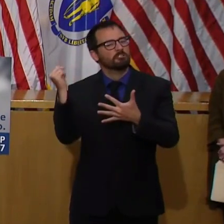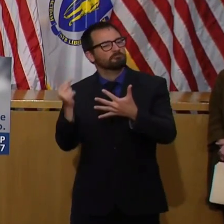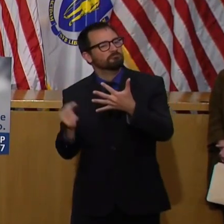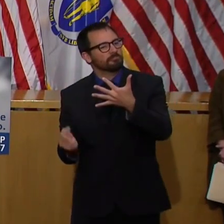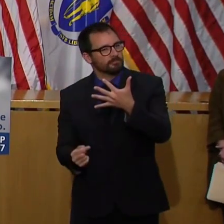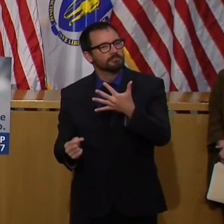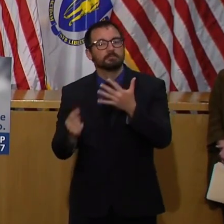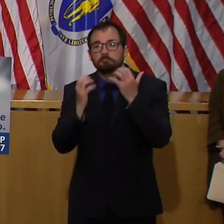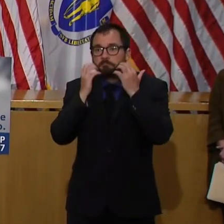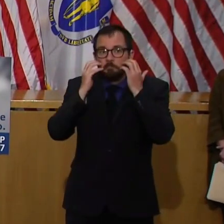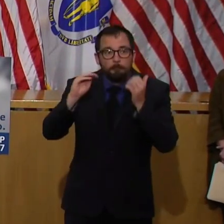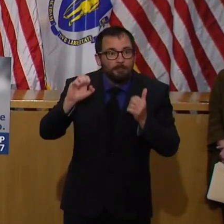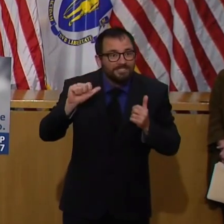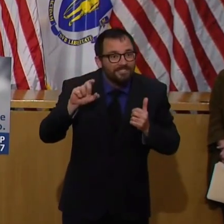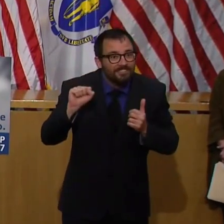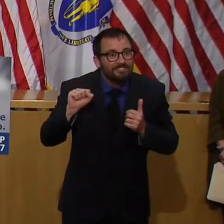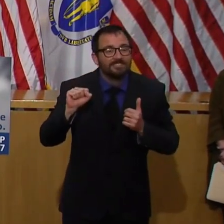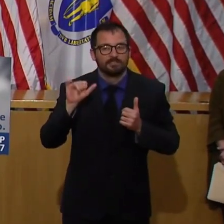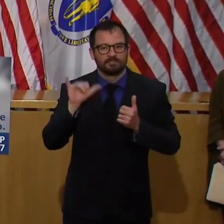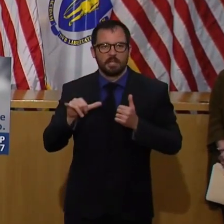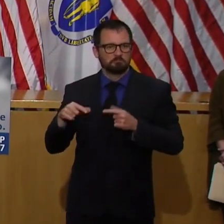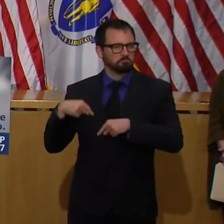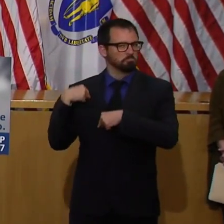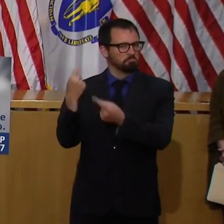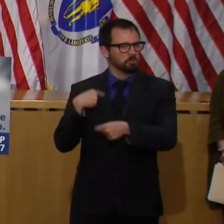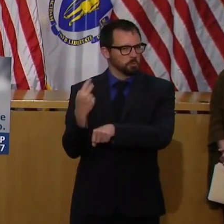PUBLIC HEALTH TOOL USED FOR MEASLES, TUBERCULOSIS, EBOLA AND NOW COVID.